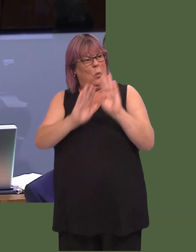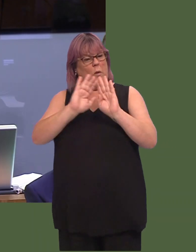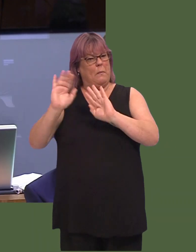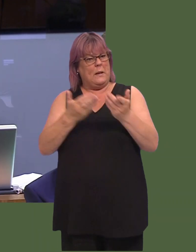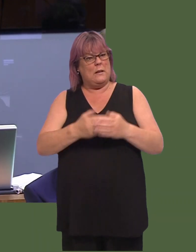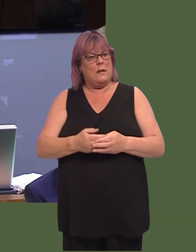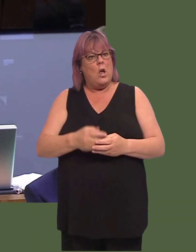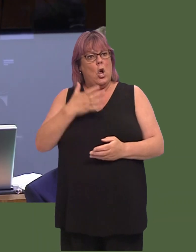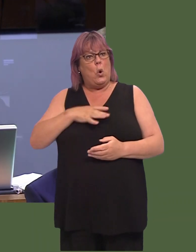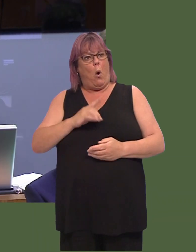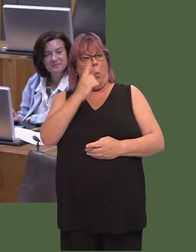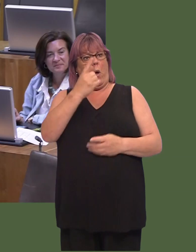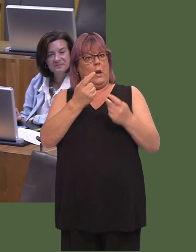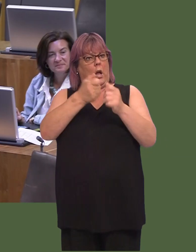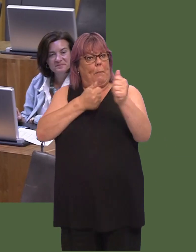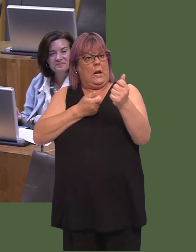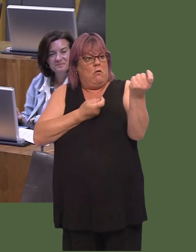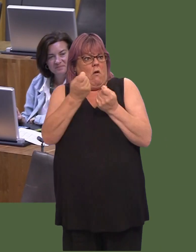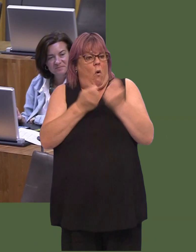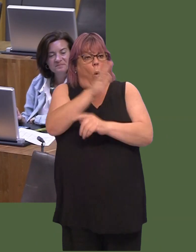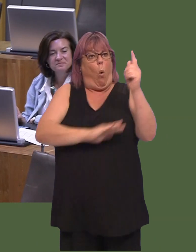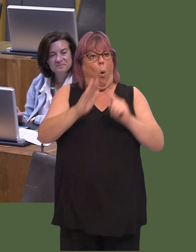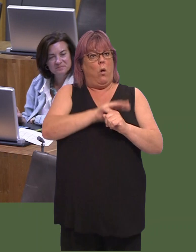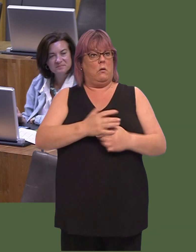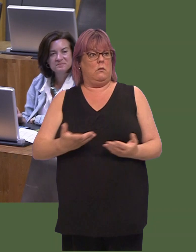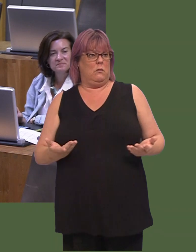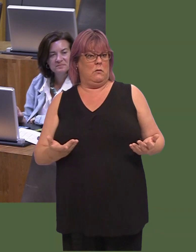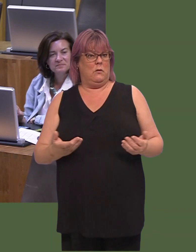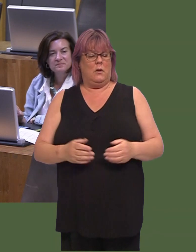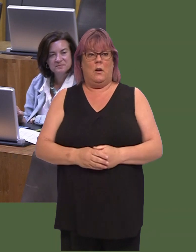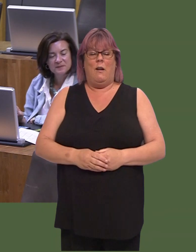Whereas, in fact, of course, most of what we have now is a private monopoly, and where, in reality, there's no competition at all.